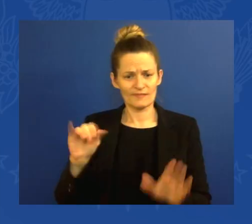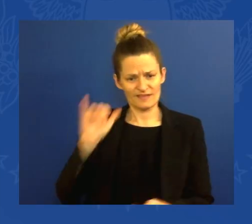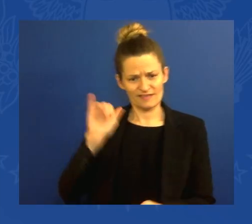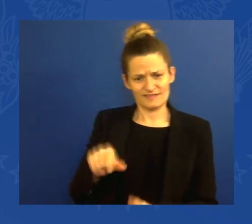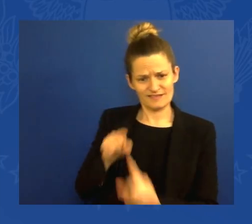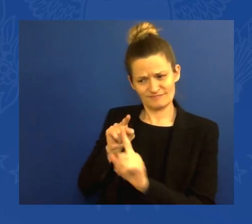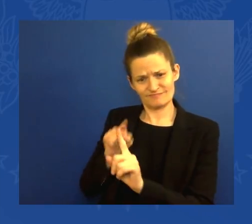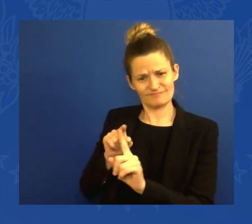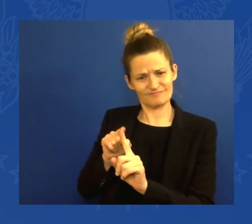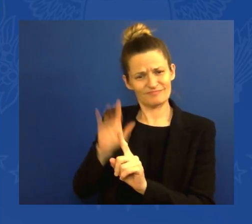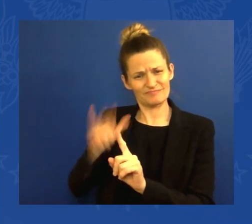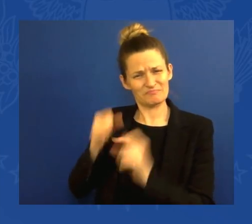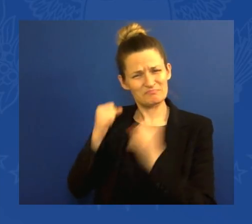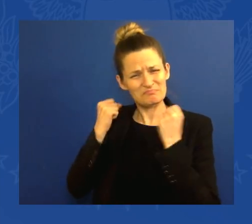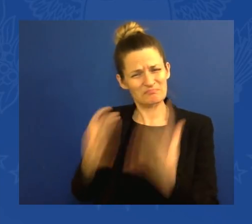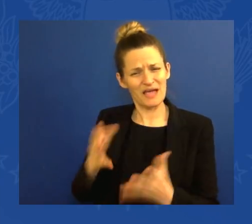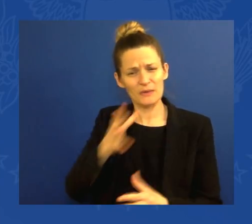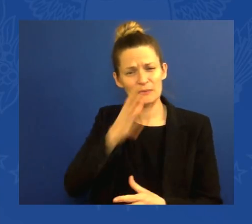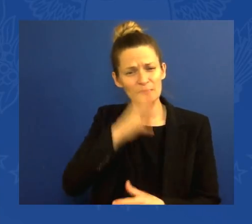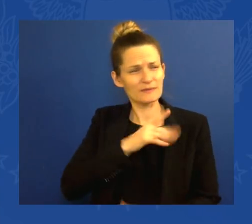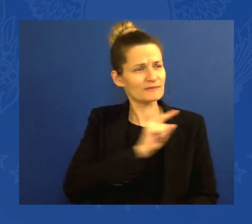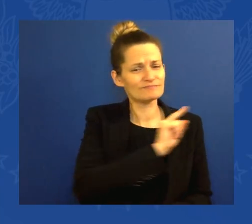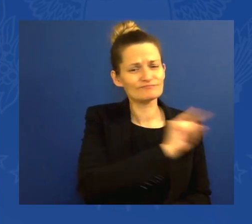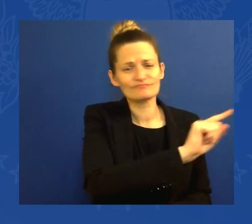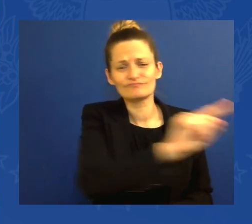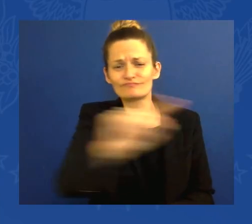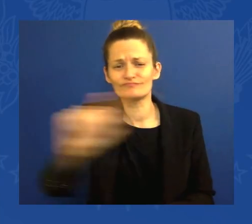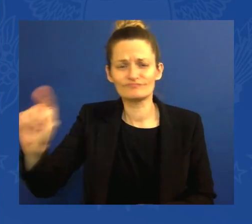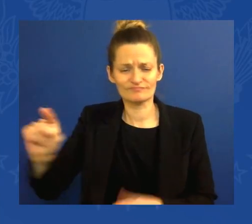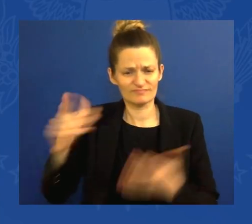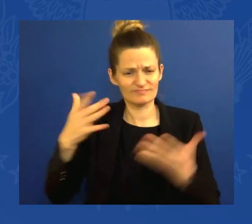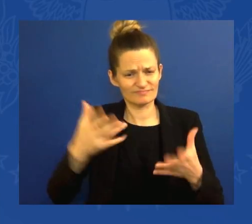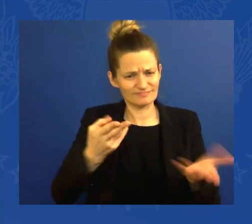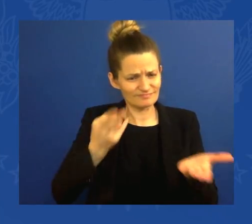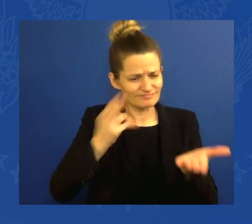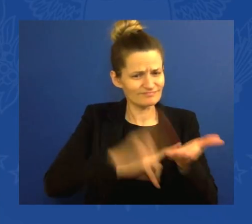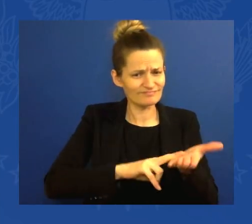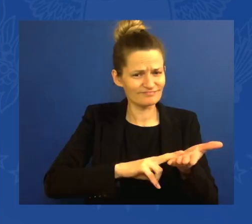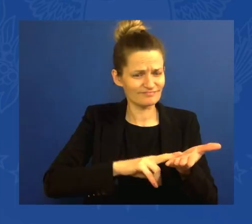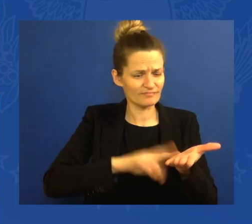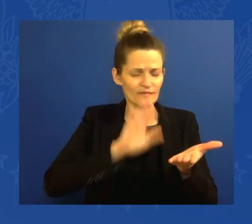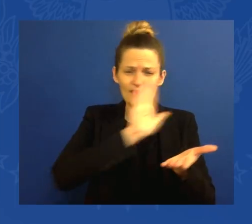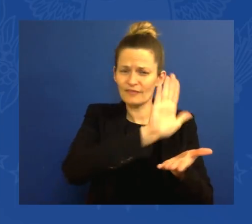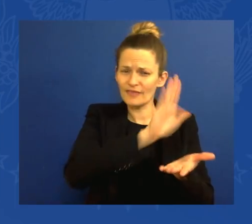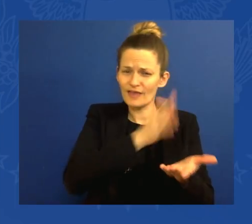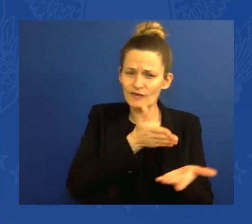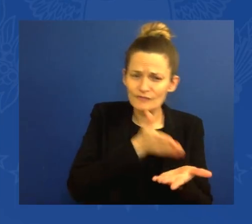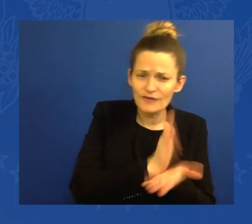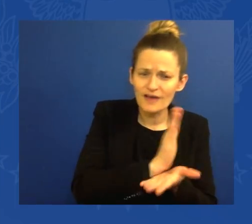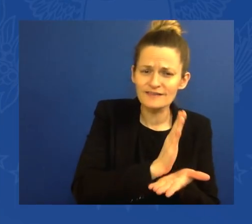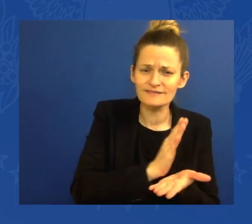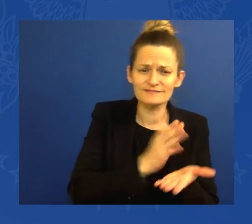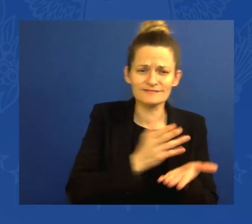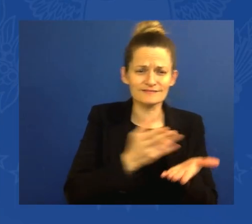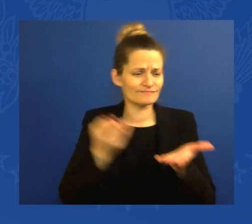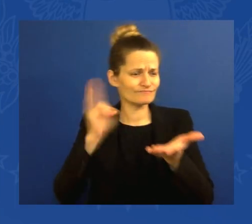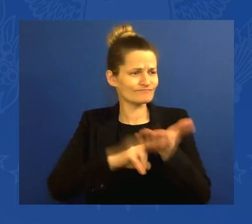to sign away one of their most fundamental rights: the right to seek justice in court.